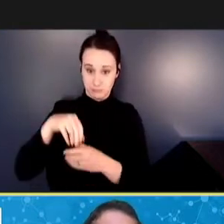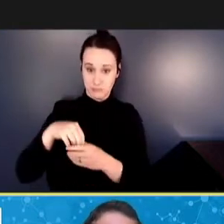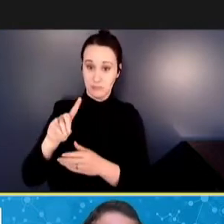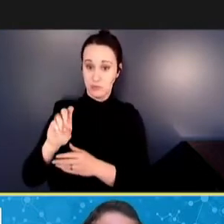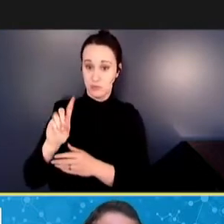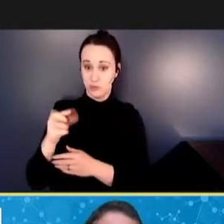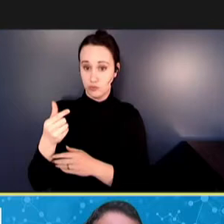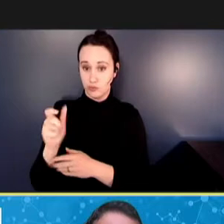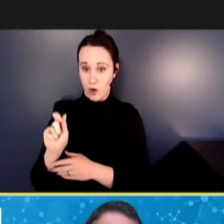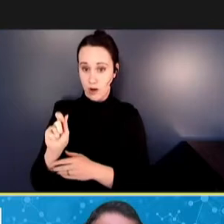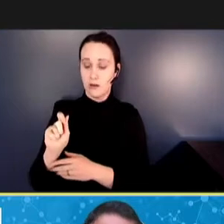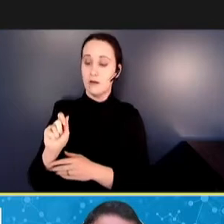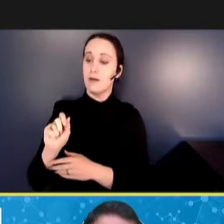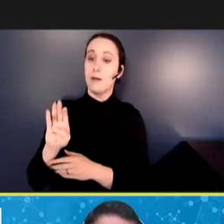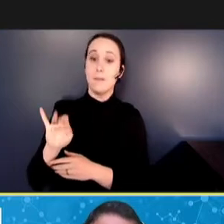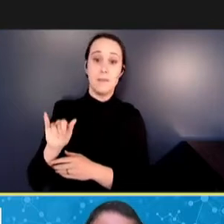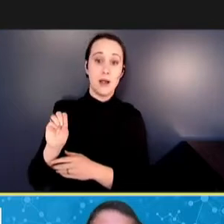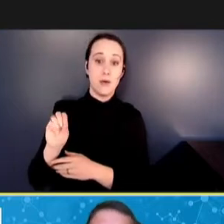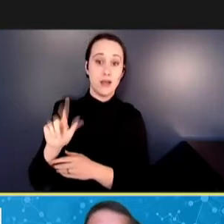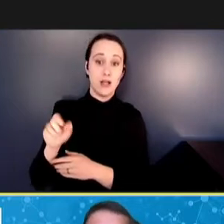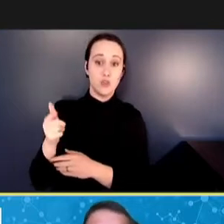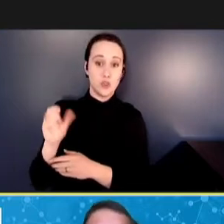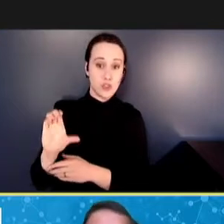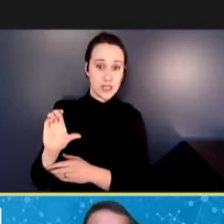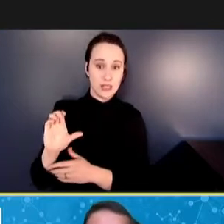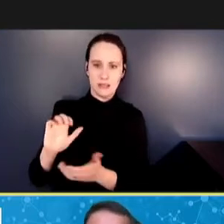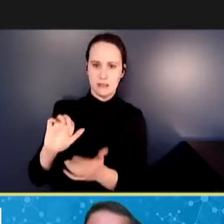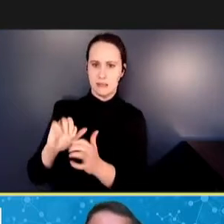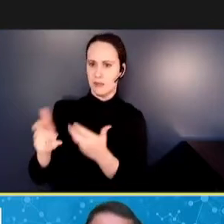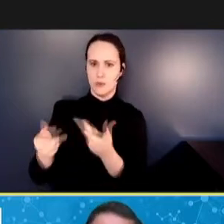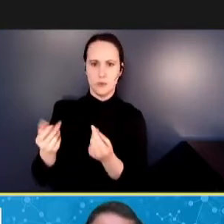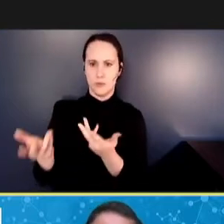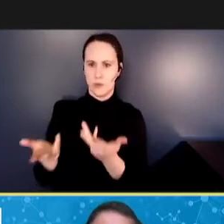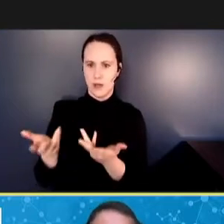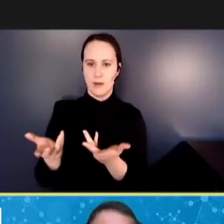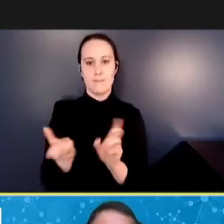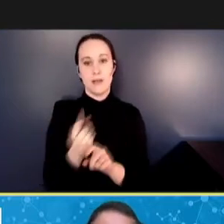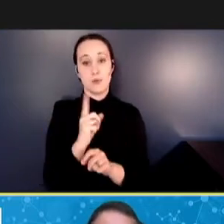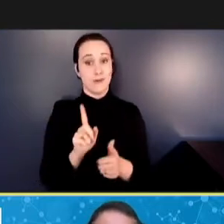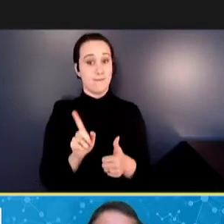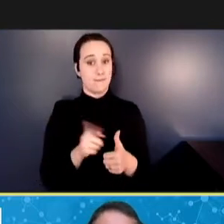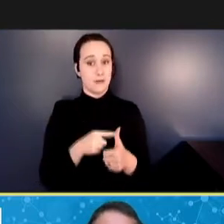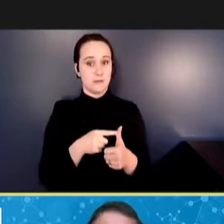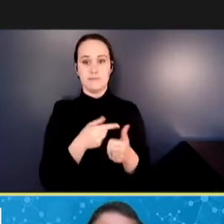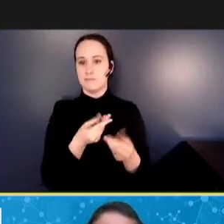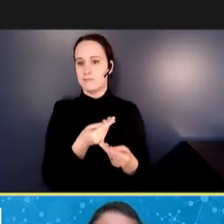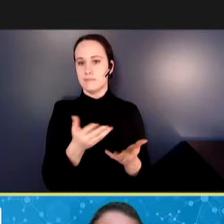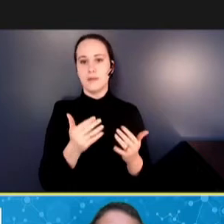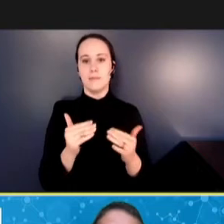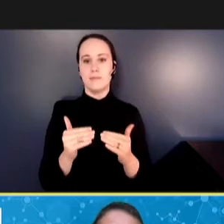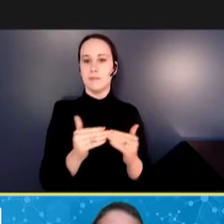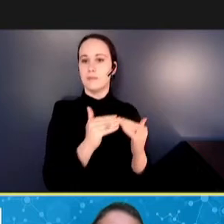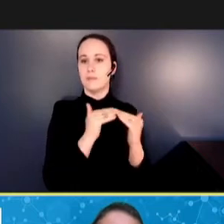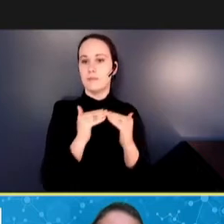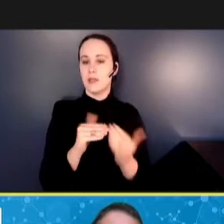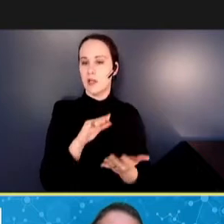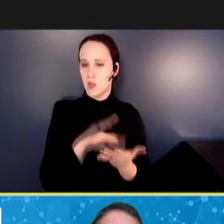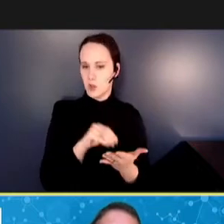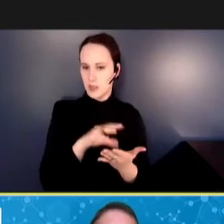lifecycle of medical products, we want to promote a mutual learning on three main core principles,